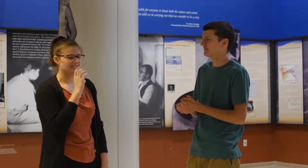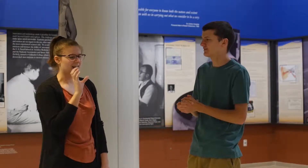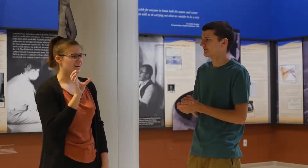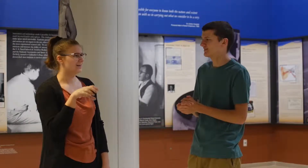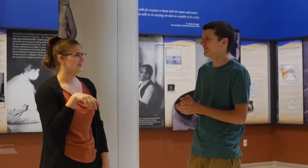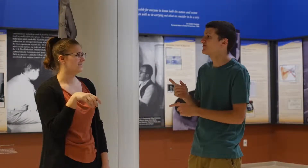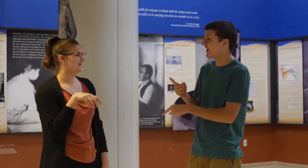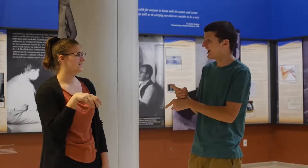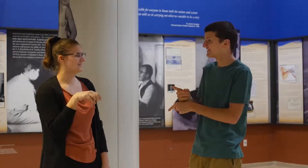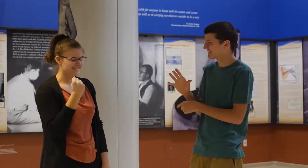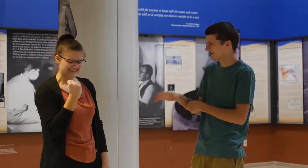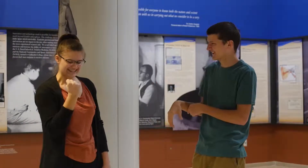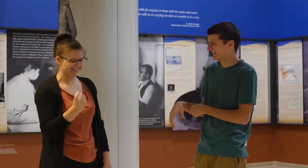Chicago. Right! It's Chicago!